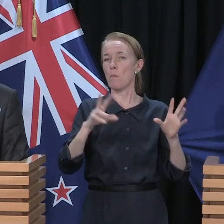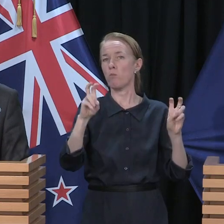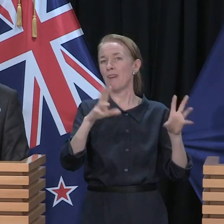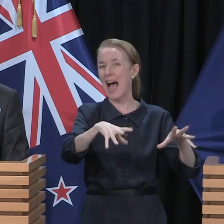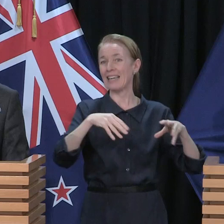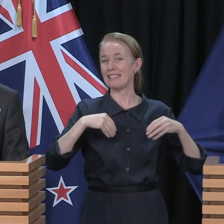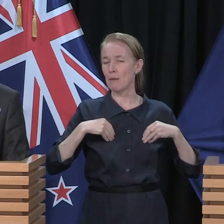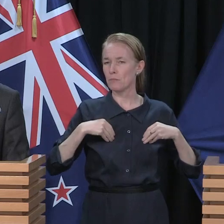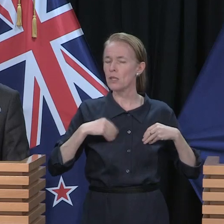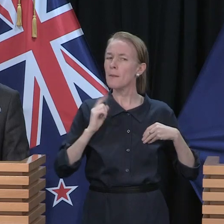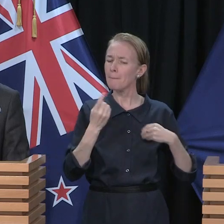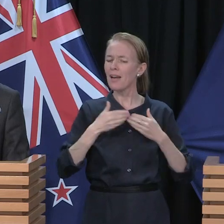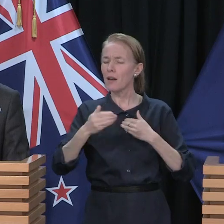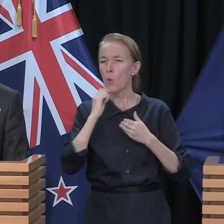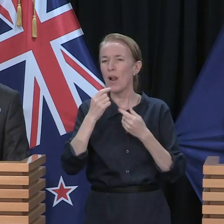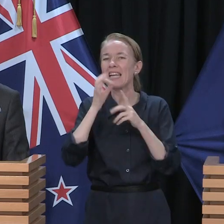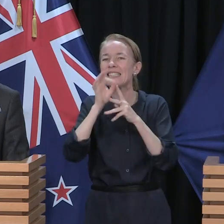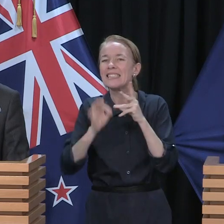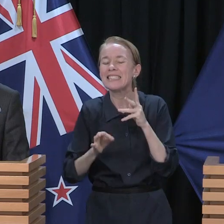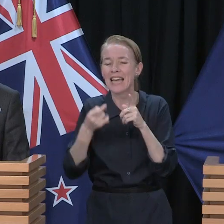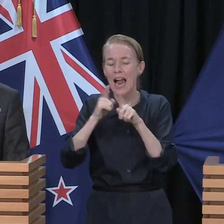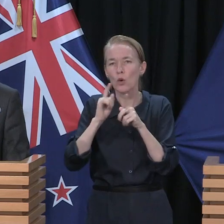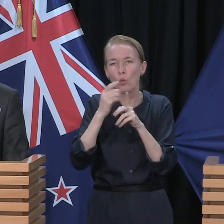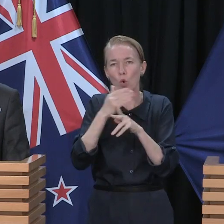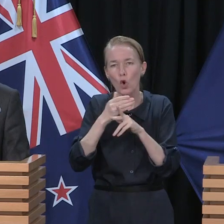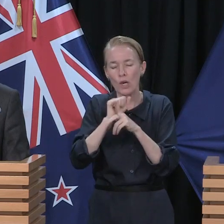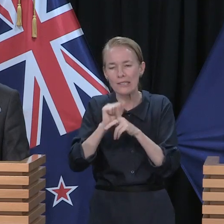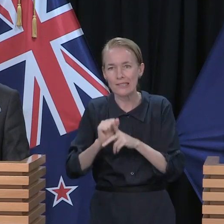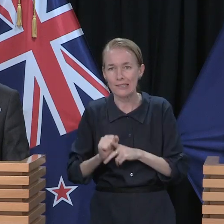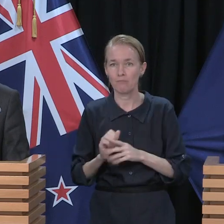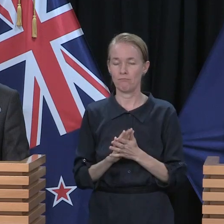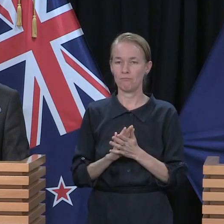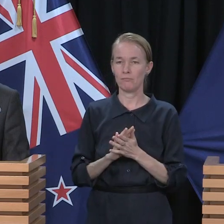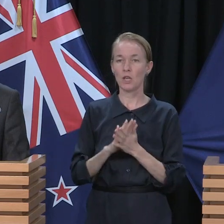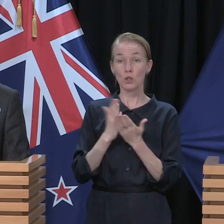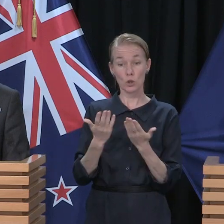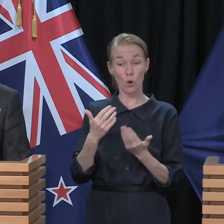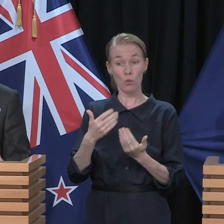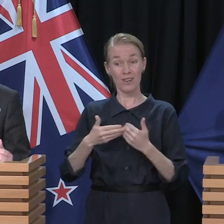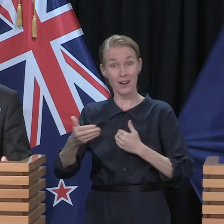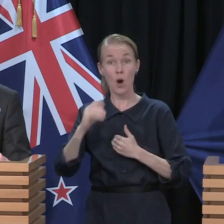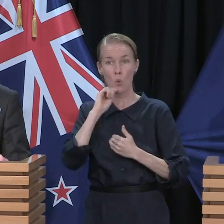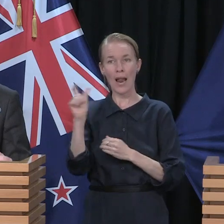Of course, there are detailed work to go through. Of course, the make-up of the Government